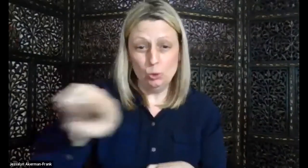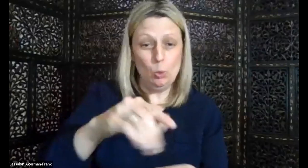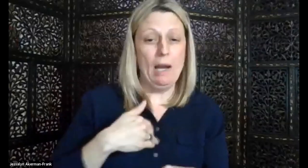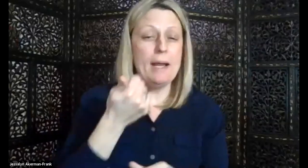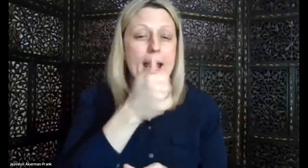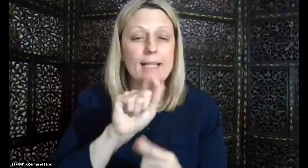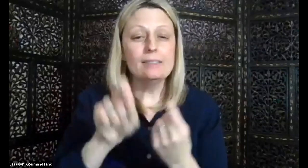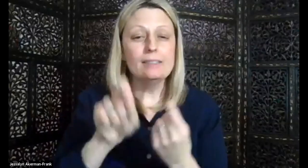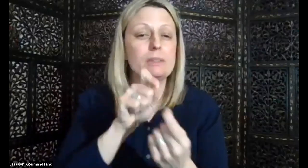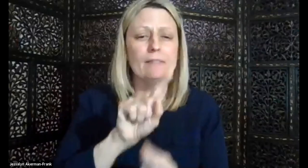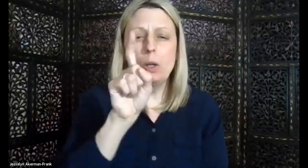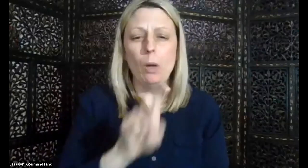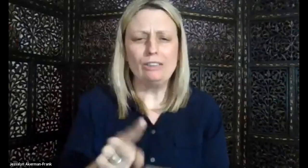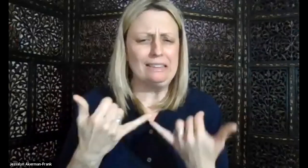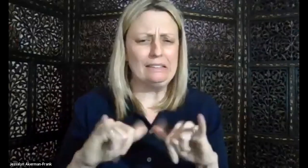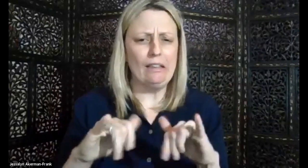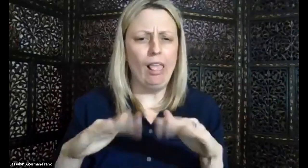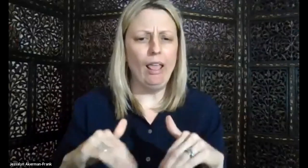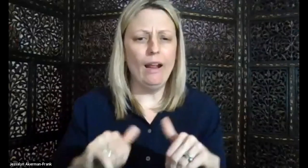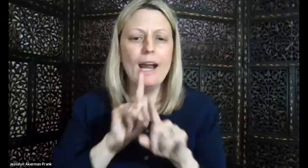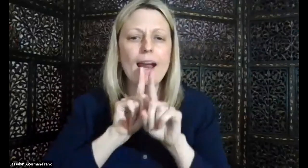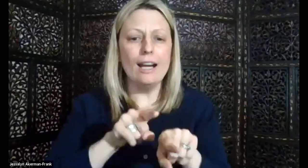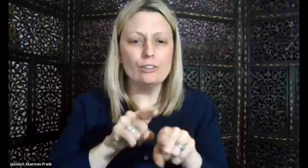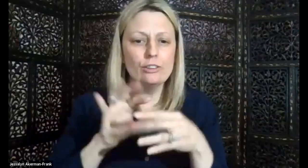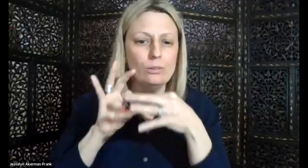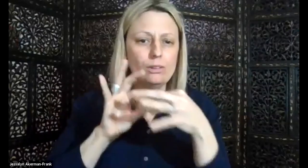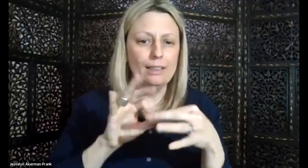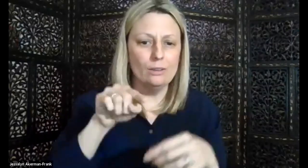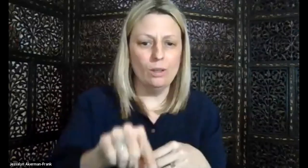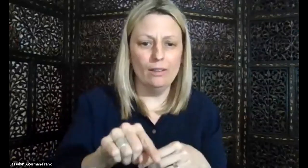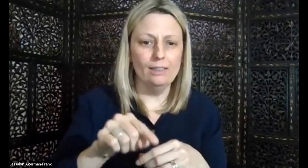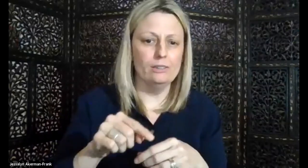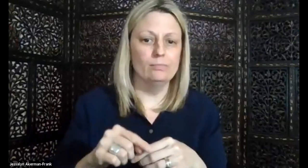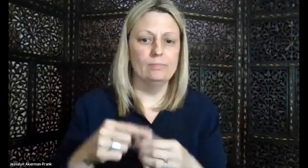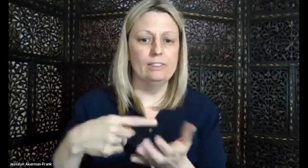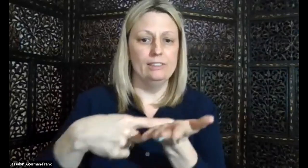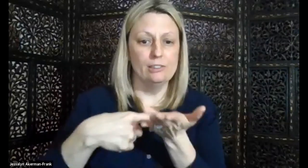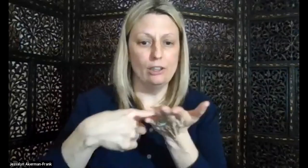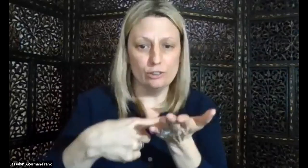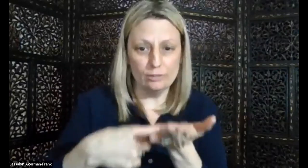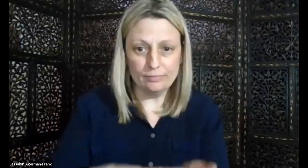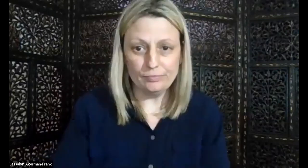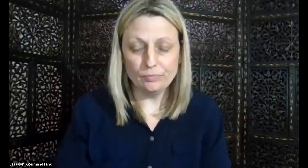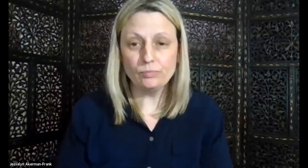census, you're unable to be counted and know the exact needs of your communities. So we're going to go and we're going to turn